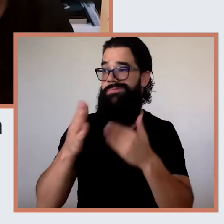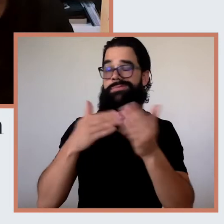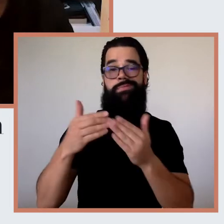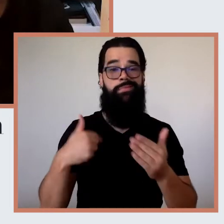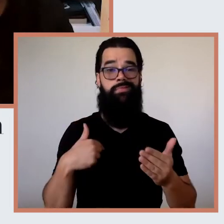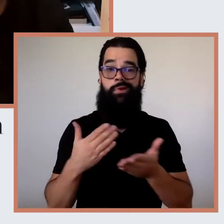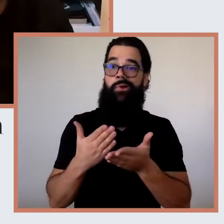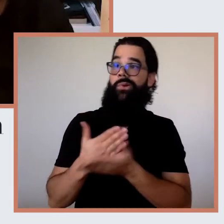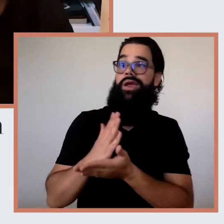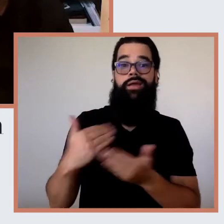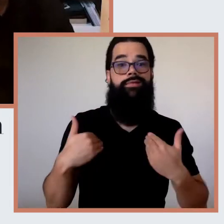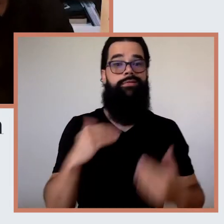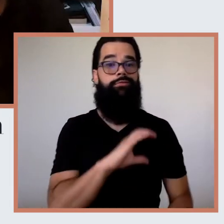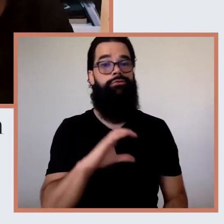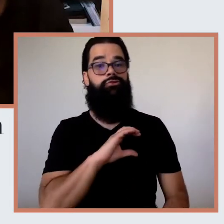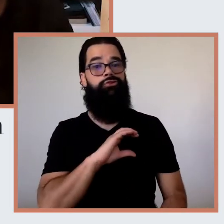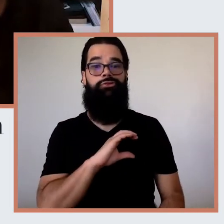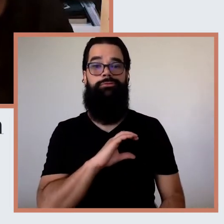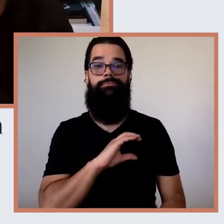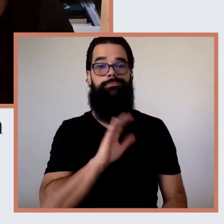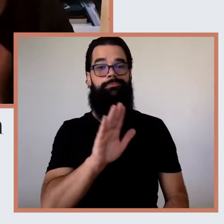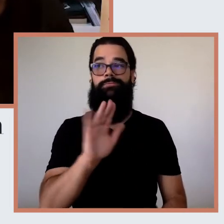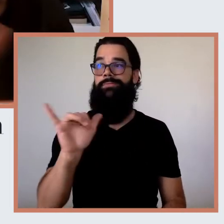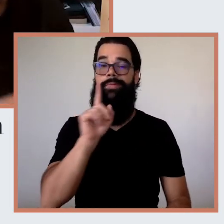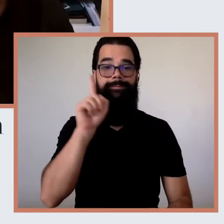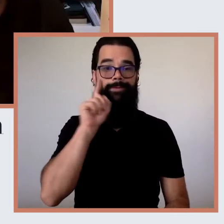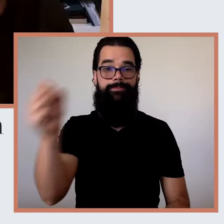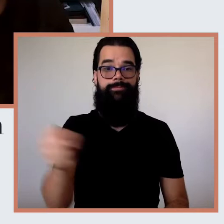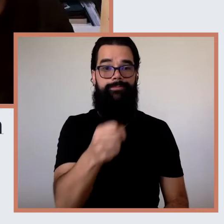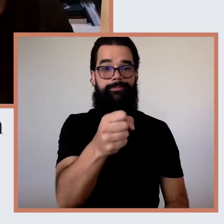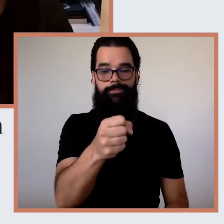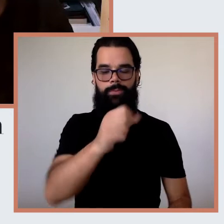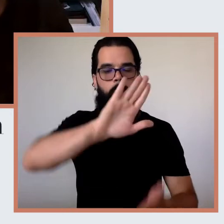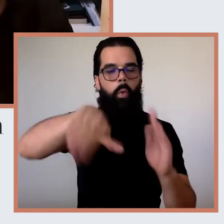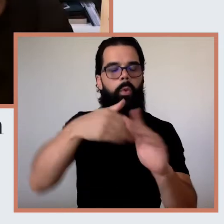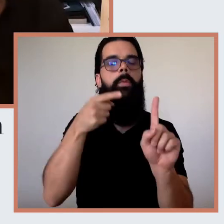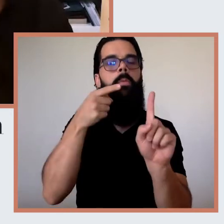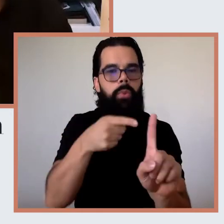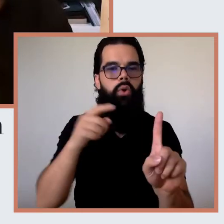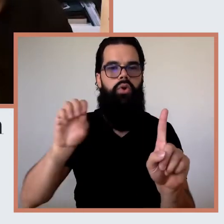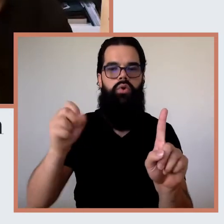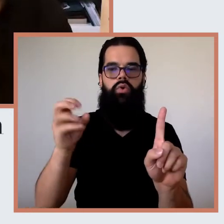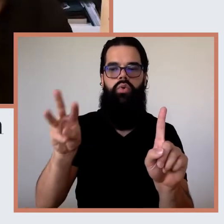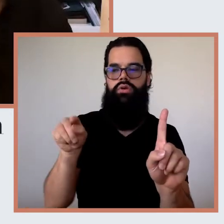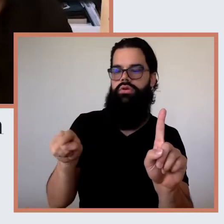networks to go, "Oh no, we're okay with having a character who's deaf, but having a whole show,